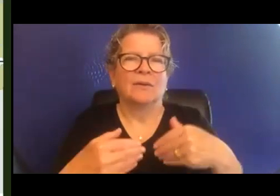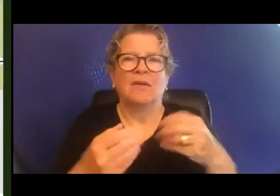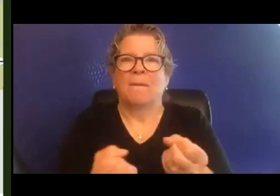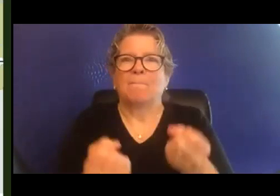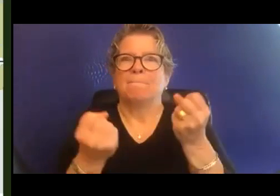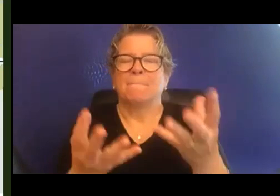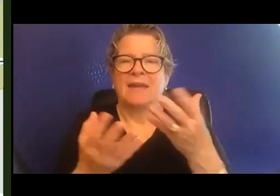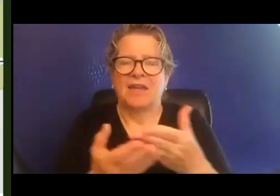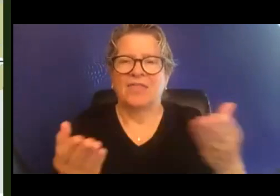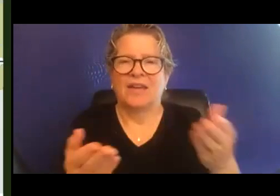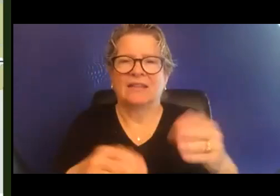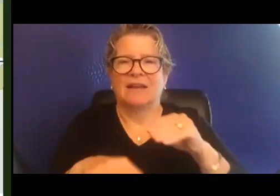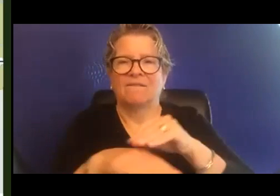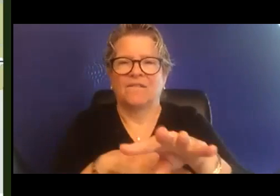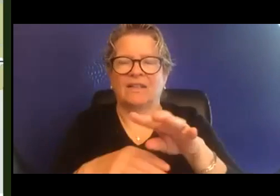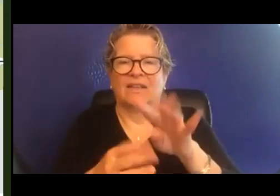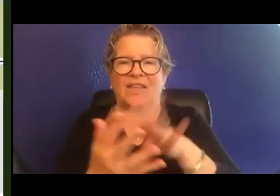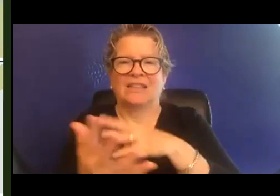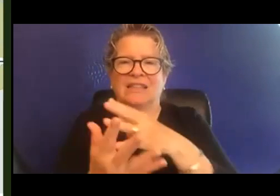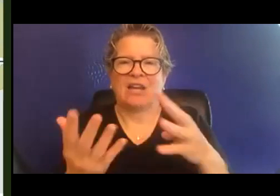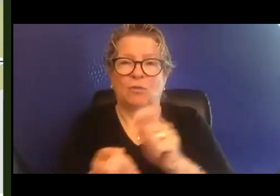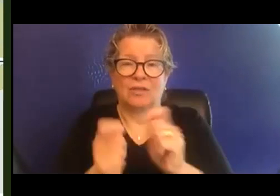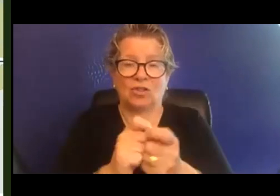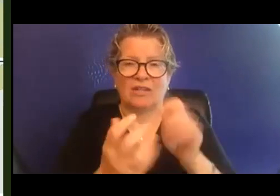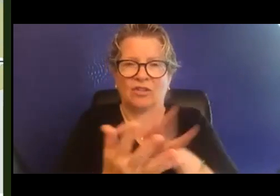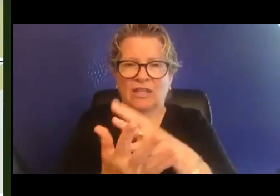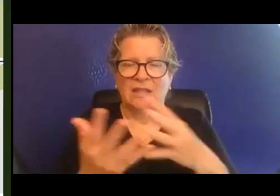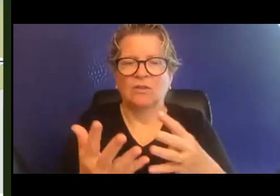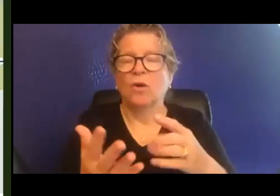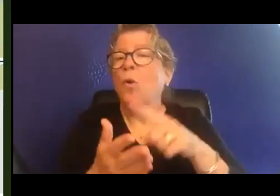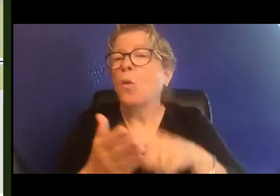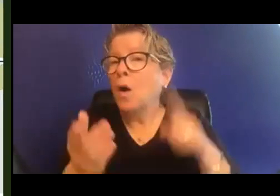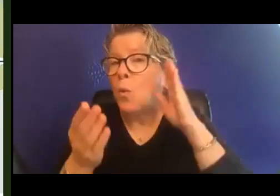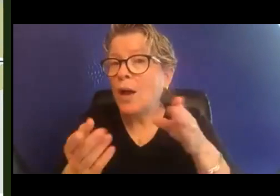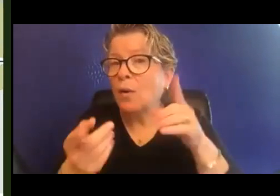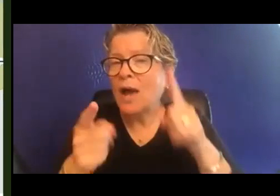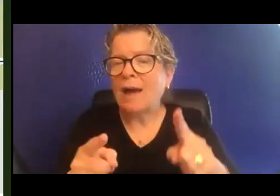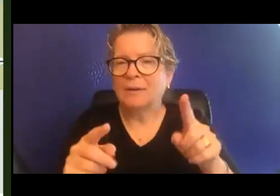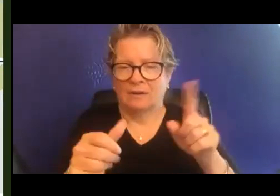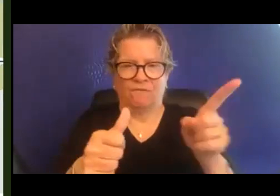number of things that can alter your schedule. So what happens is we will have preconstruction community